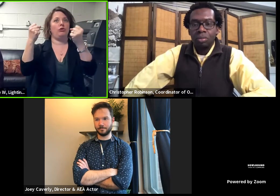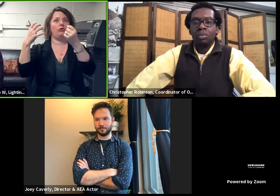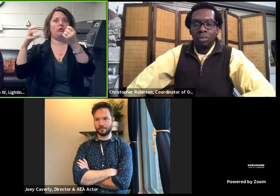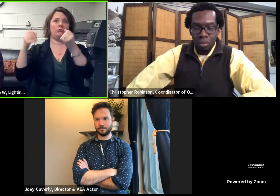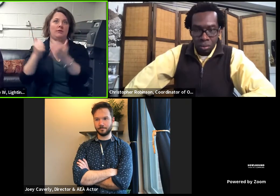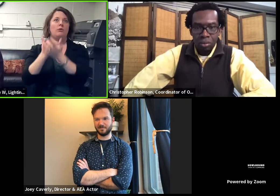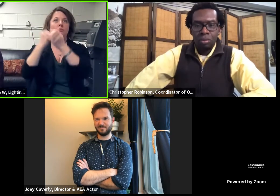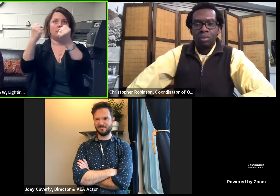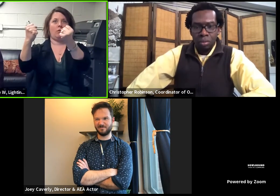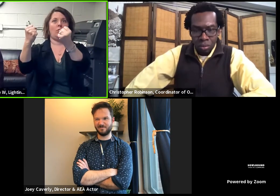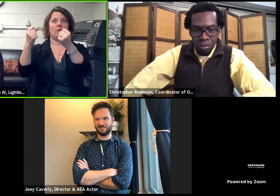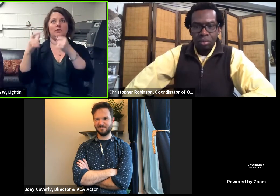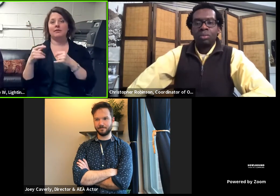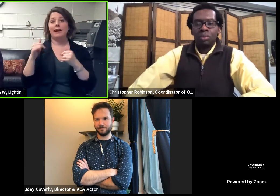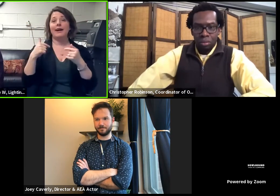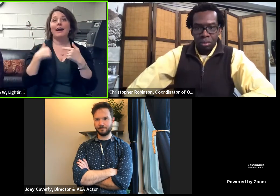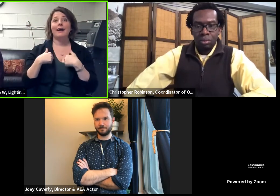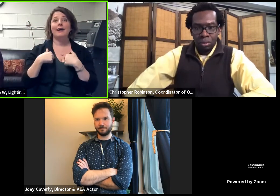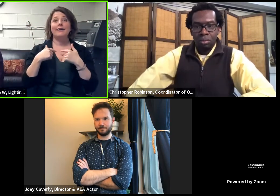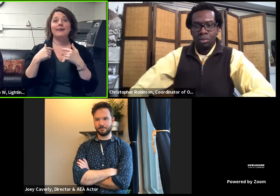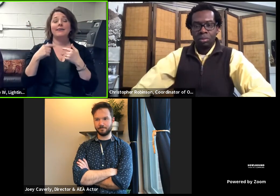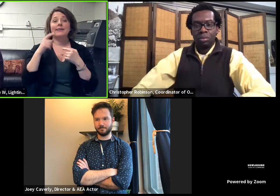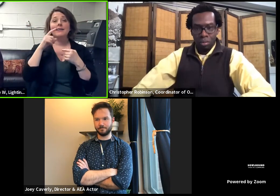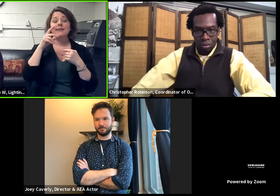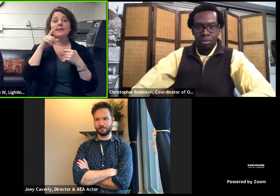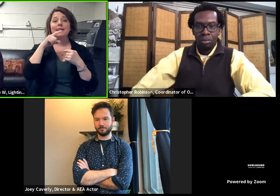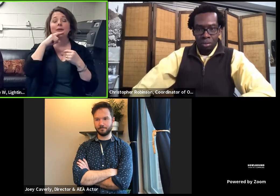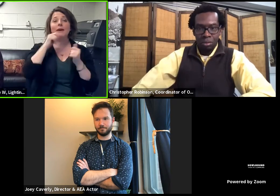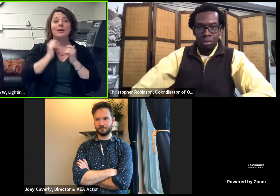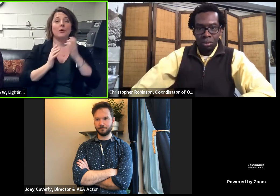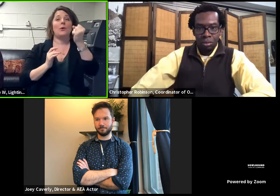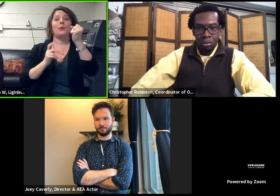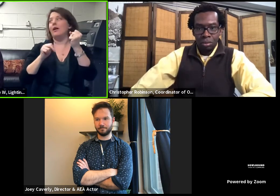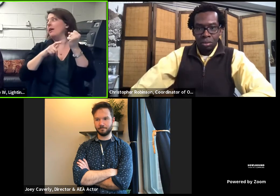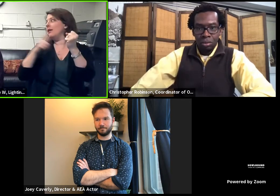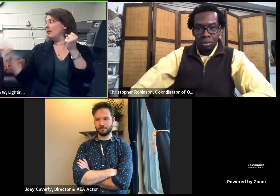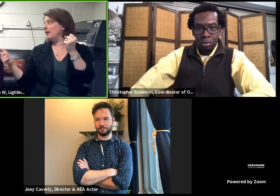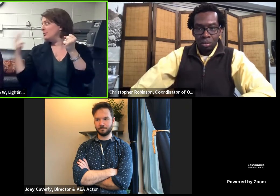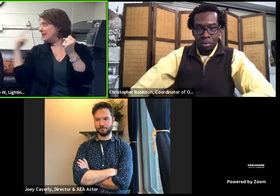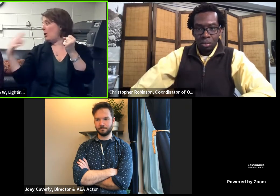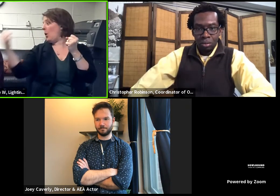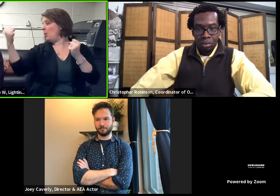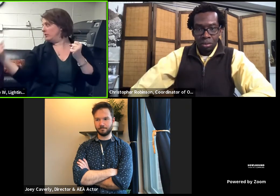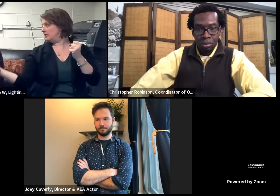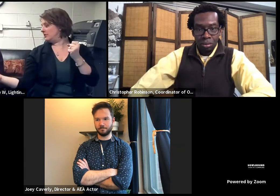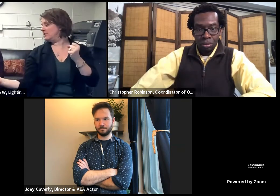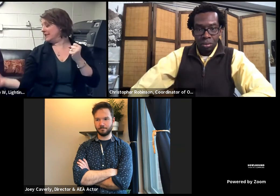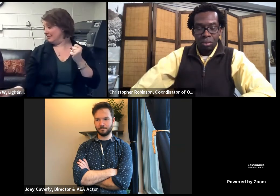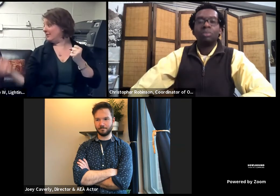yeah, the visual, that cue, that sign for hold, teaching everybody that, that's important, and the hearing actors, when you see hold,